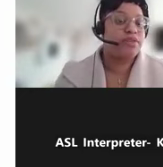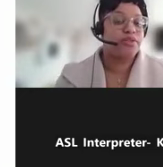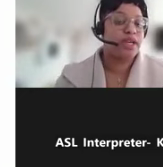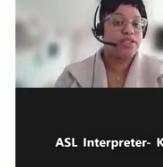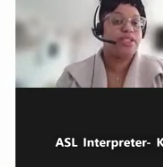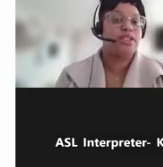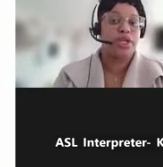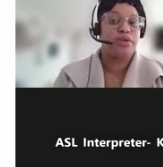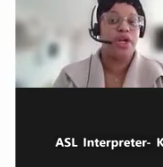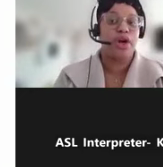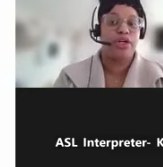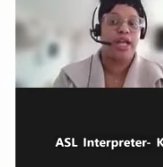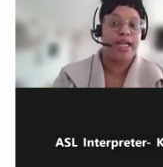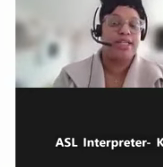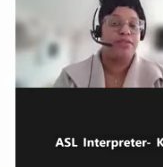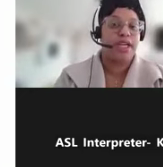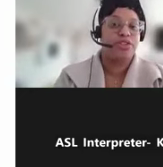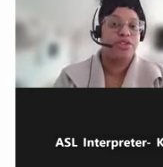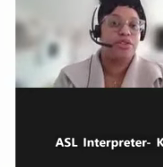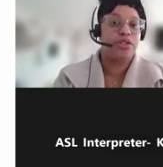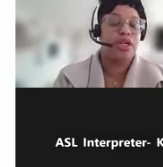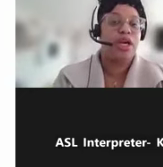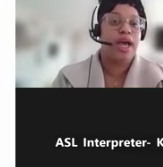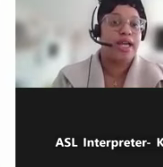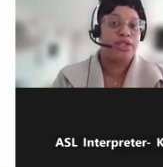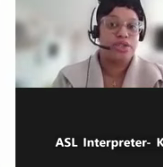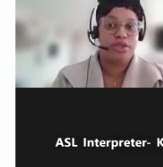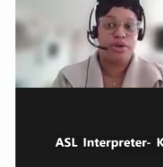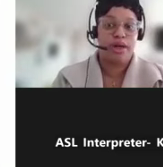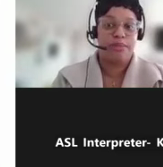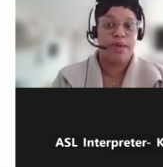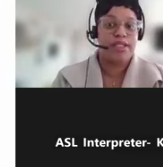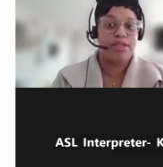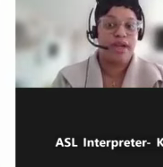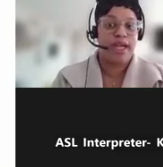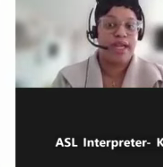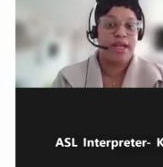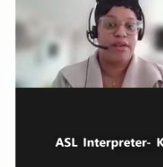certifications that where you can earn a